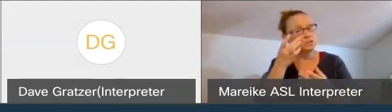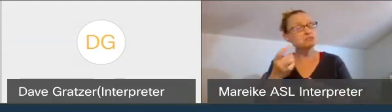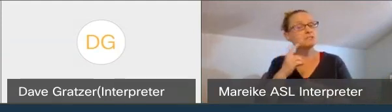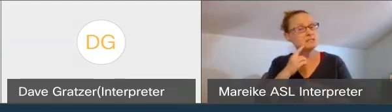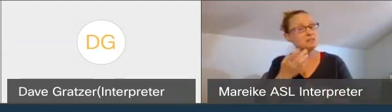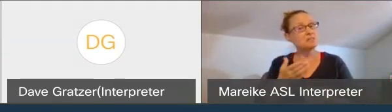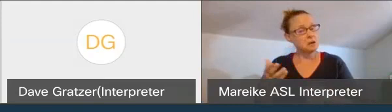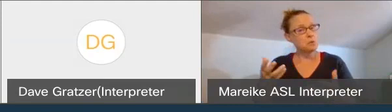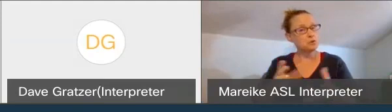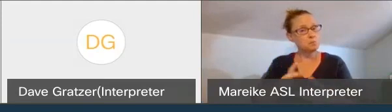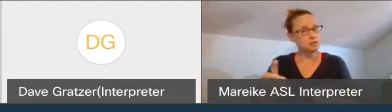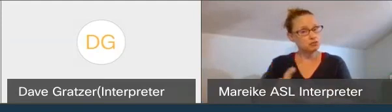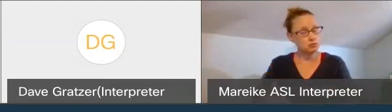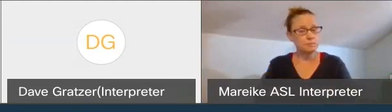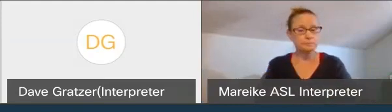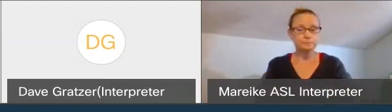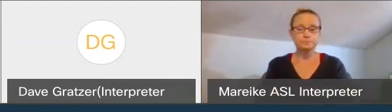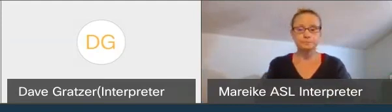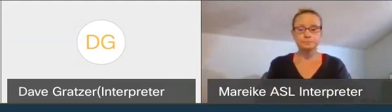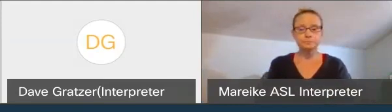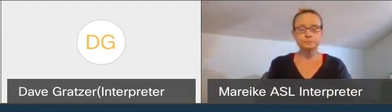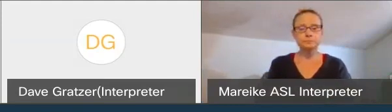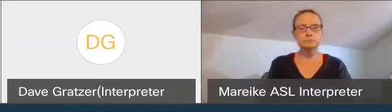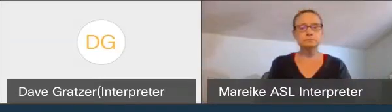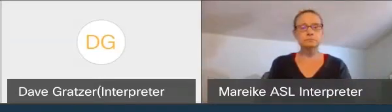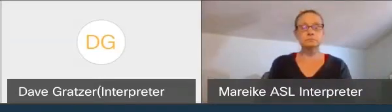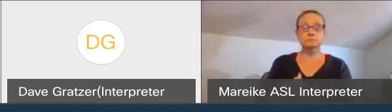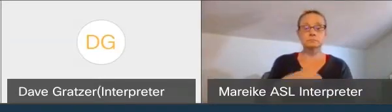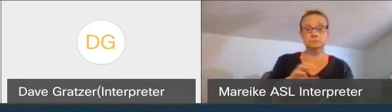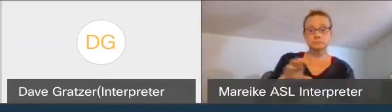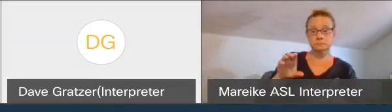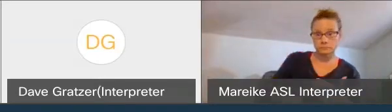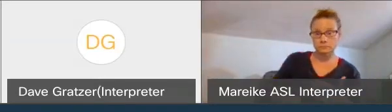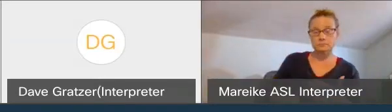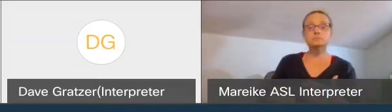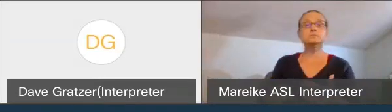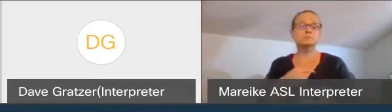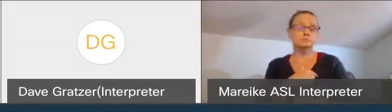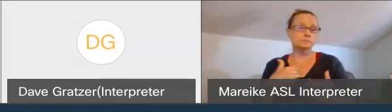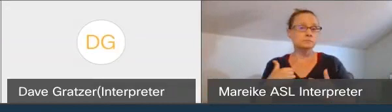and, um, in conclusion, uh, we do have a list of references